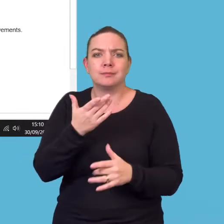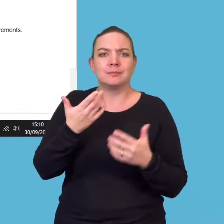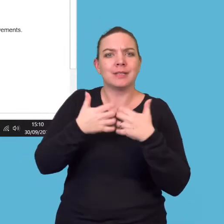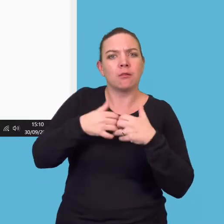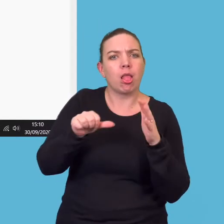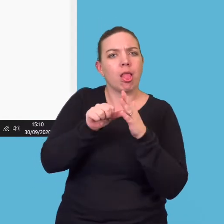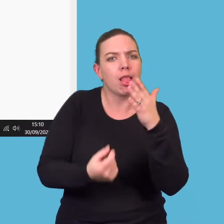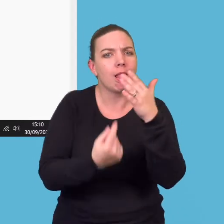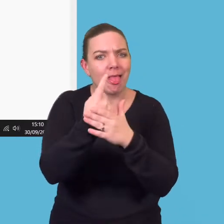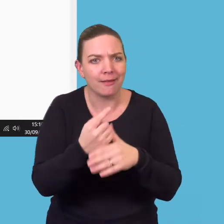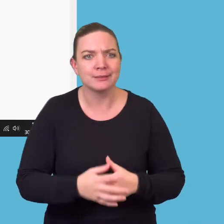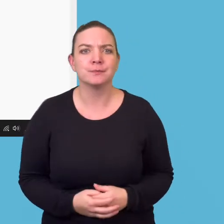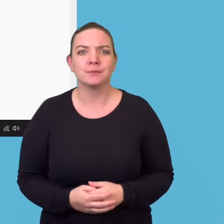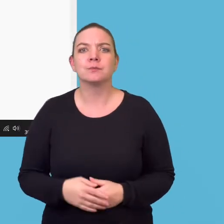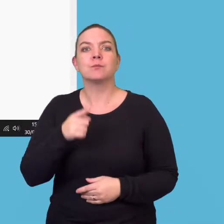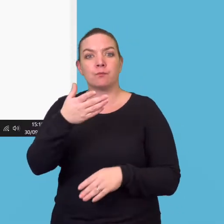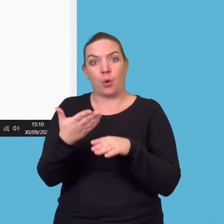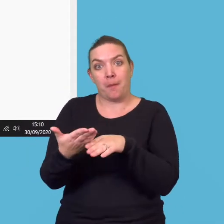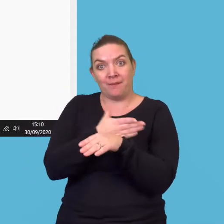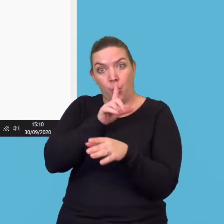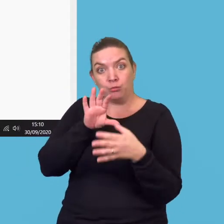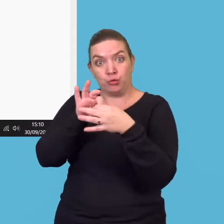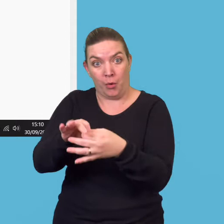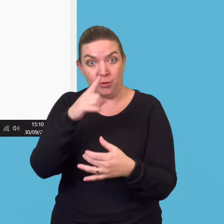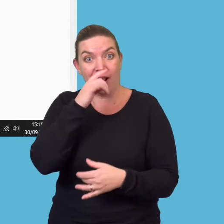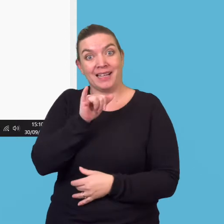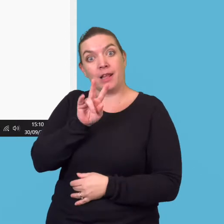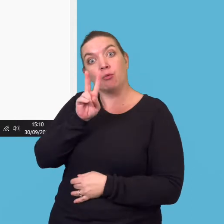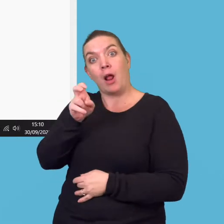You can then paste that into the browser, and press Enter.